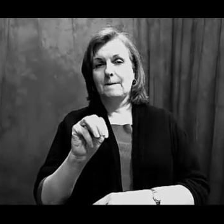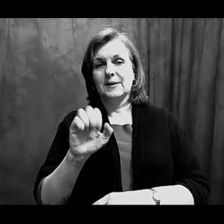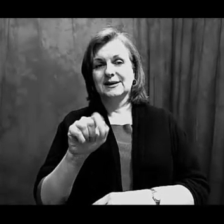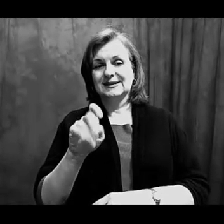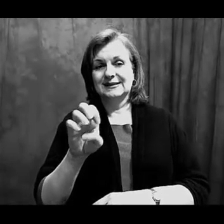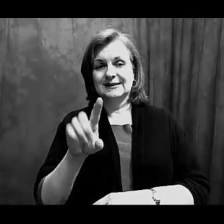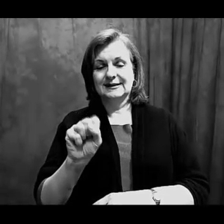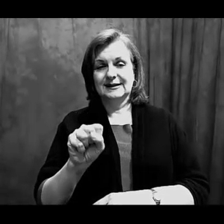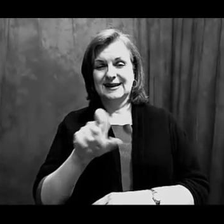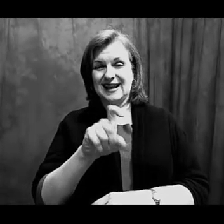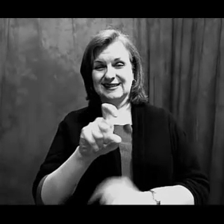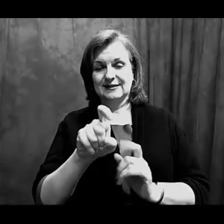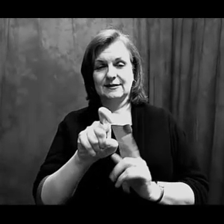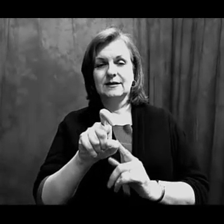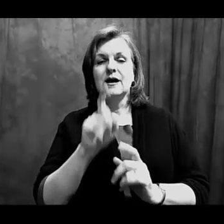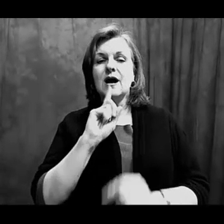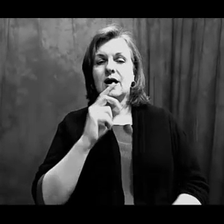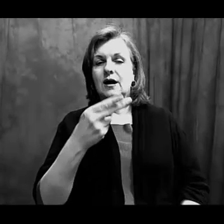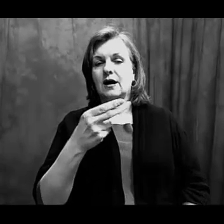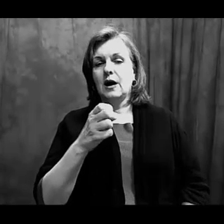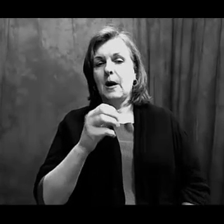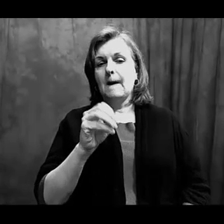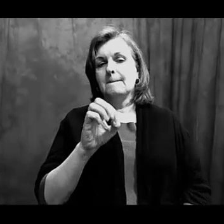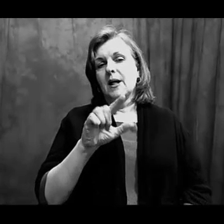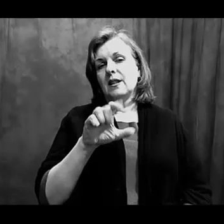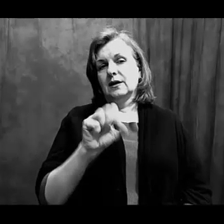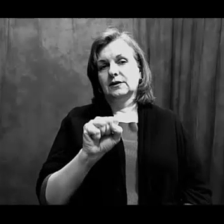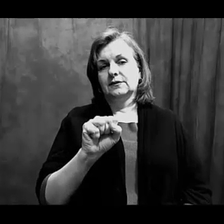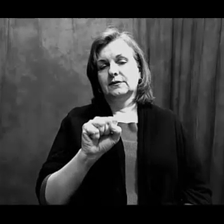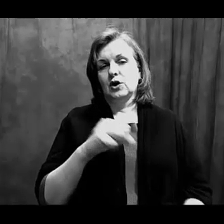as being the homologous chromosomes and we divide them